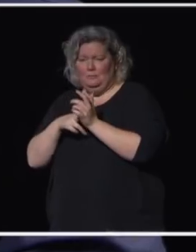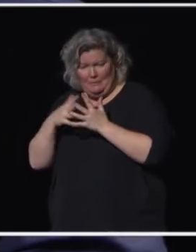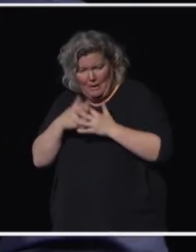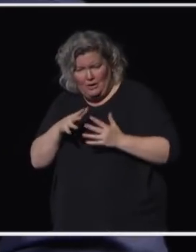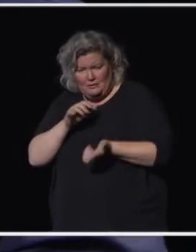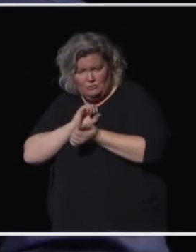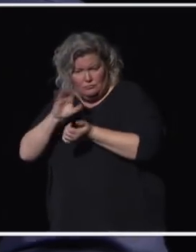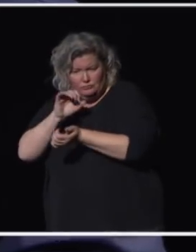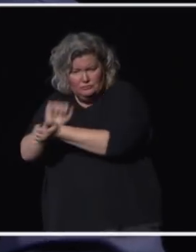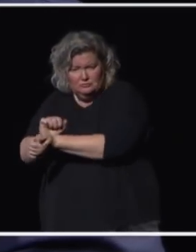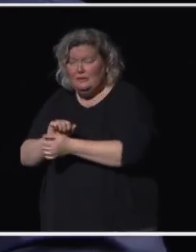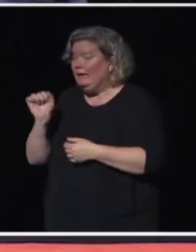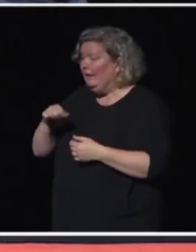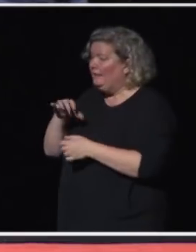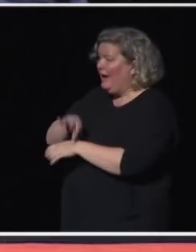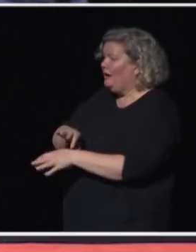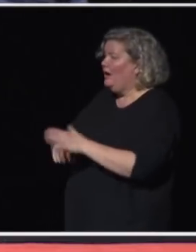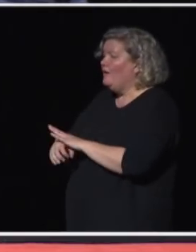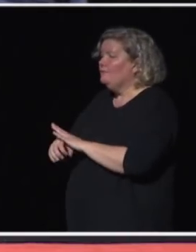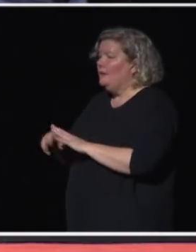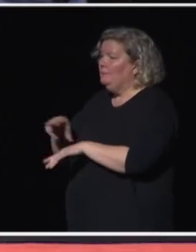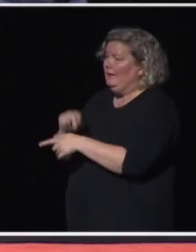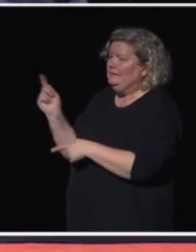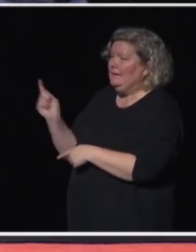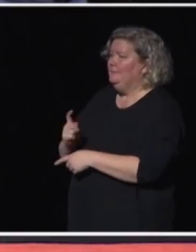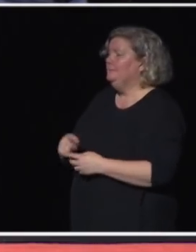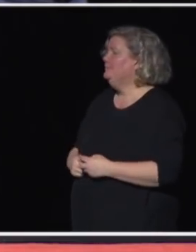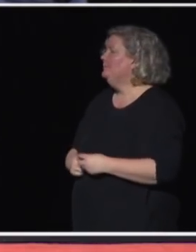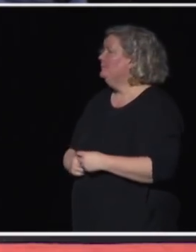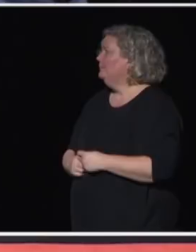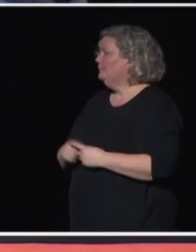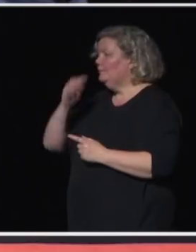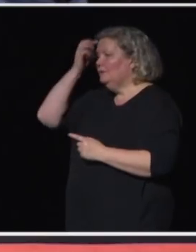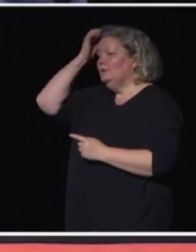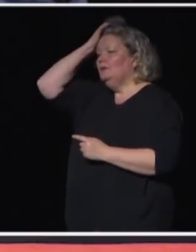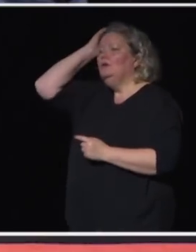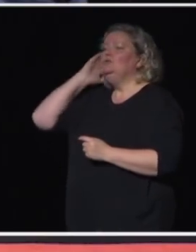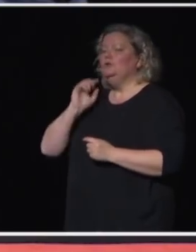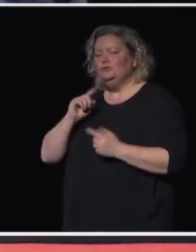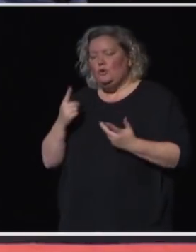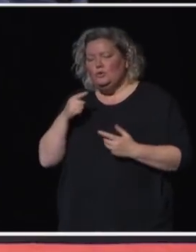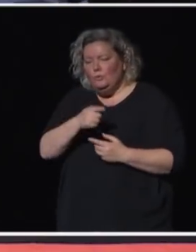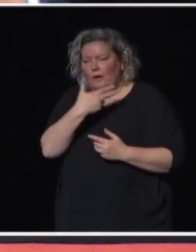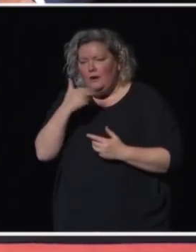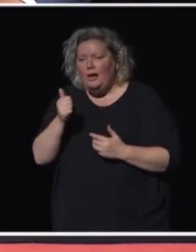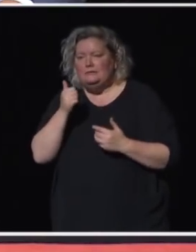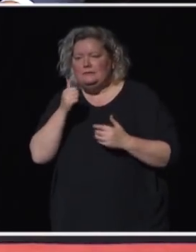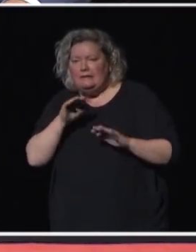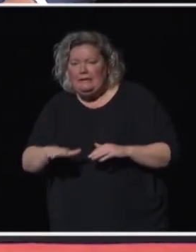They handcuffed you? Oh yeah. Yeah, very much so. So you're this nice kid who's not particularly anything, this or that in school. Yeah. Right.